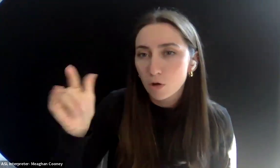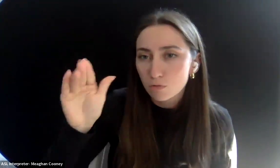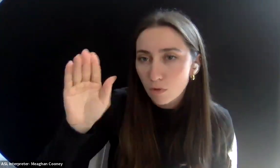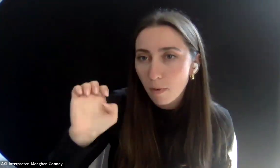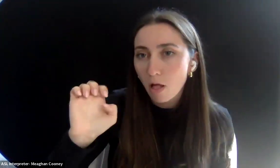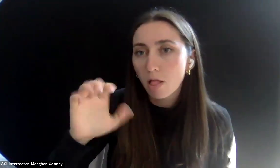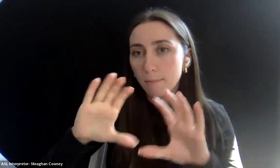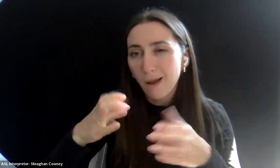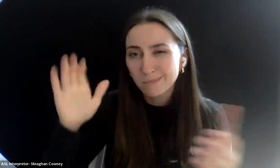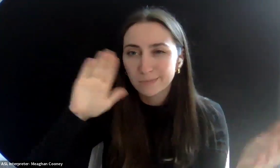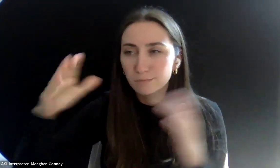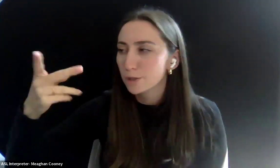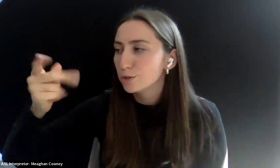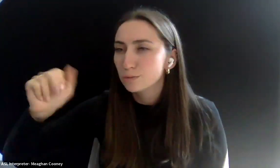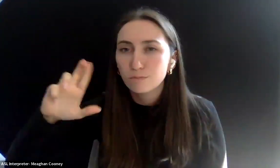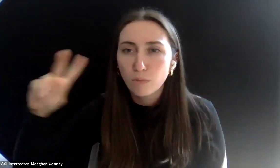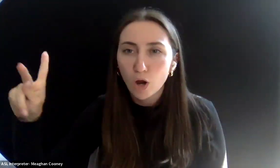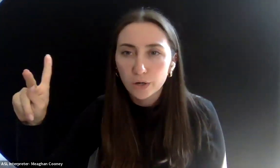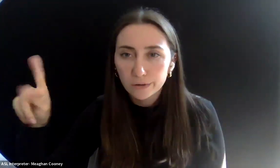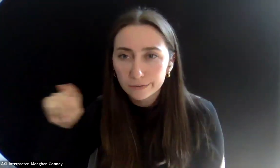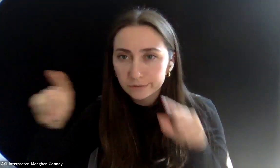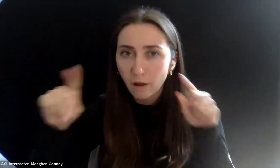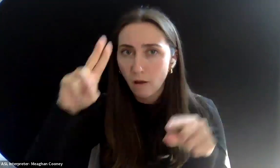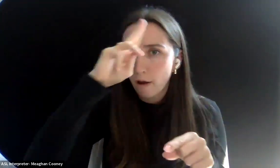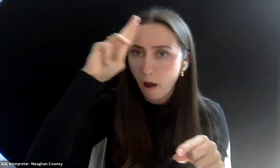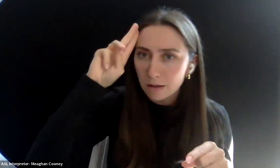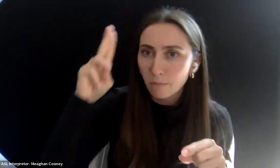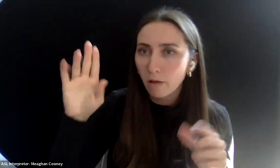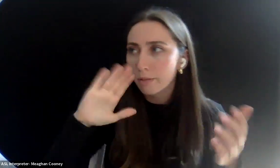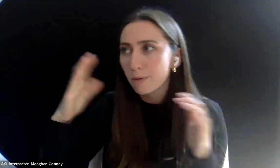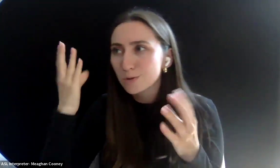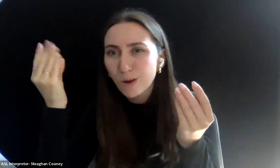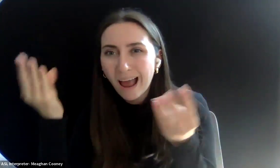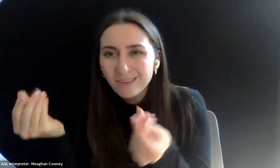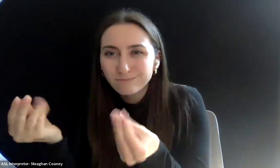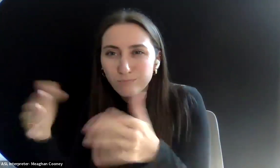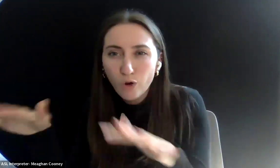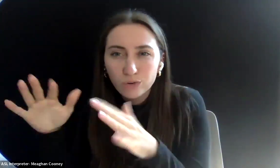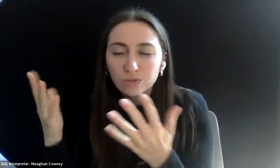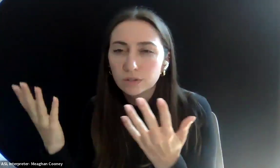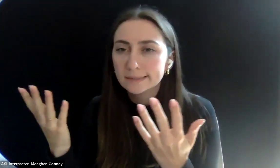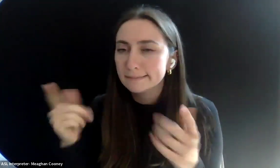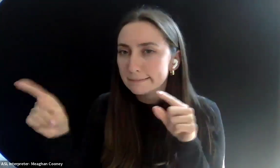park that may not always be used. However, we do think that at times that these these are